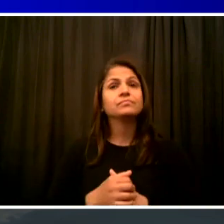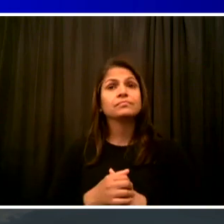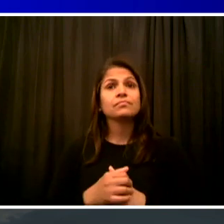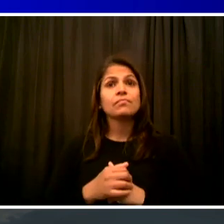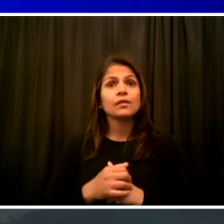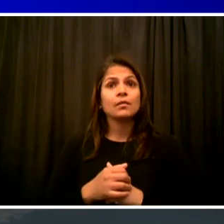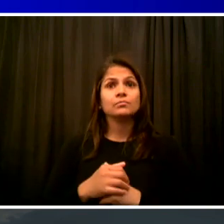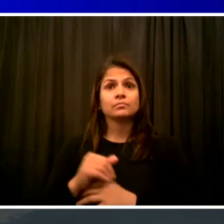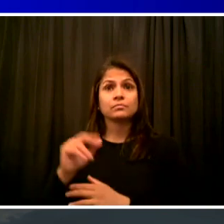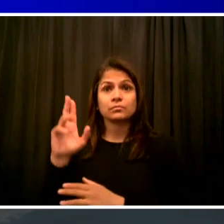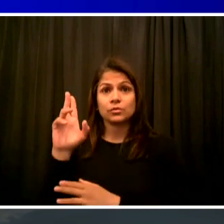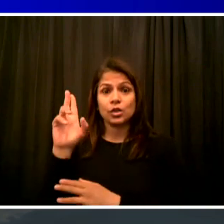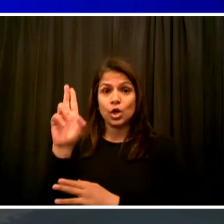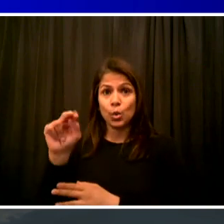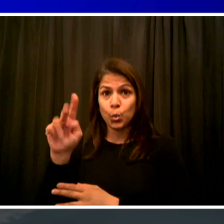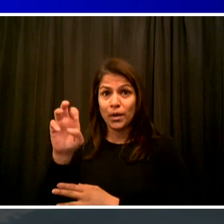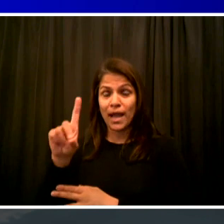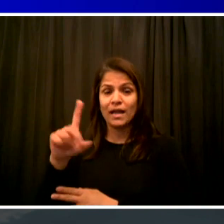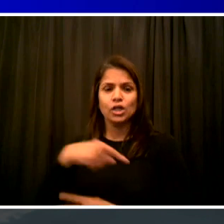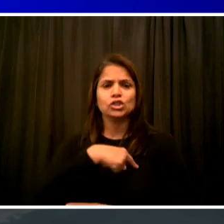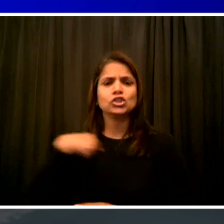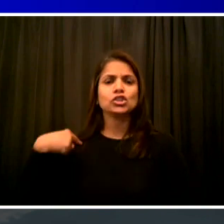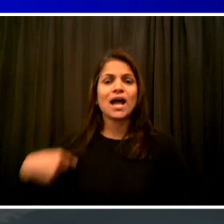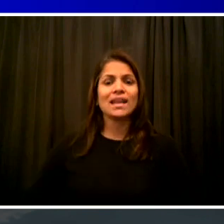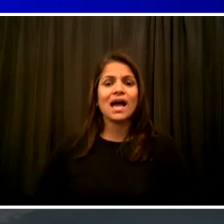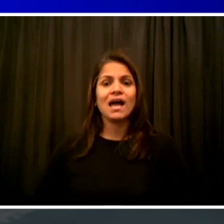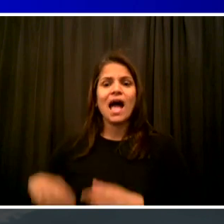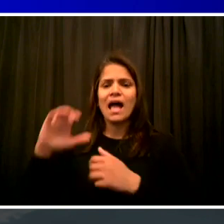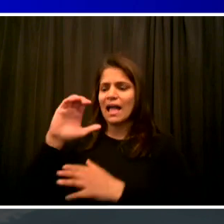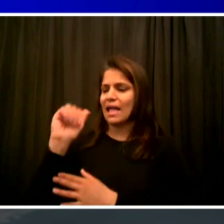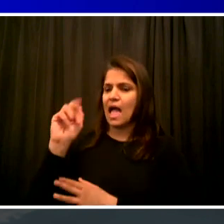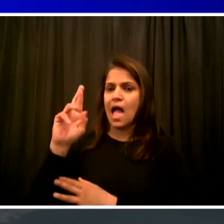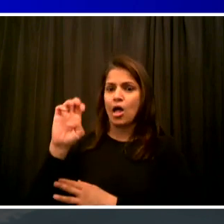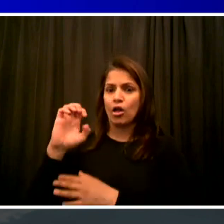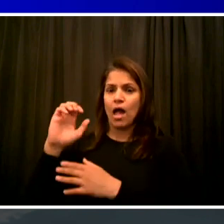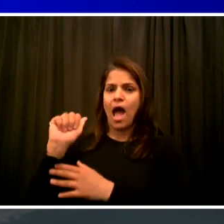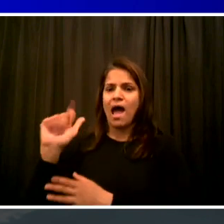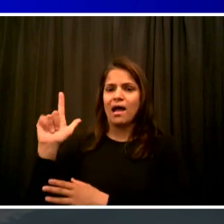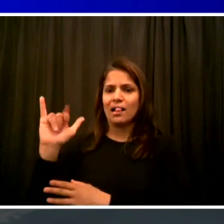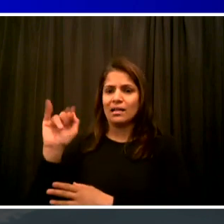COVERALLS. THE AMERICAN CHINESE CARE ALLIANCE, 23,000